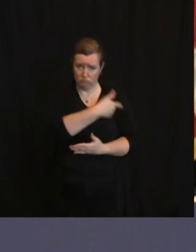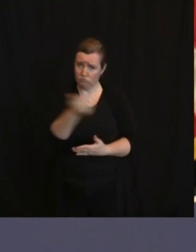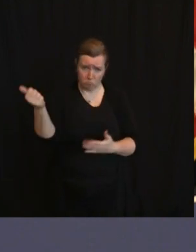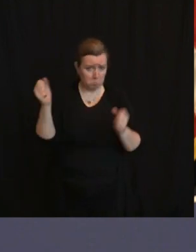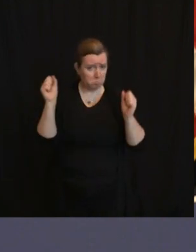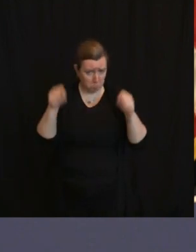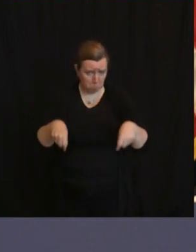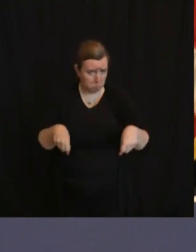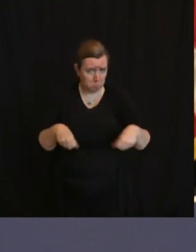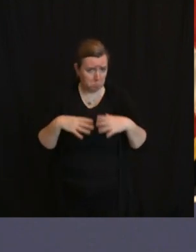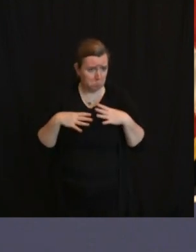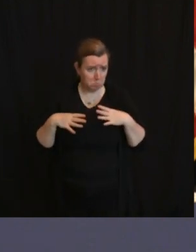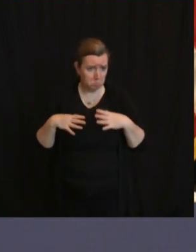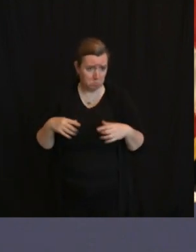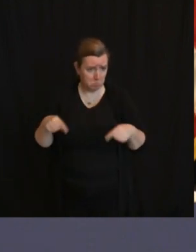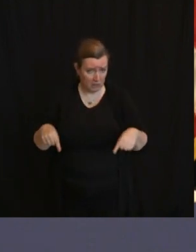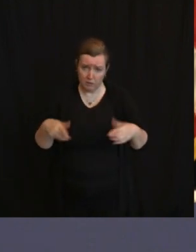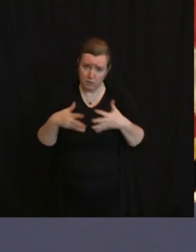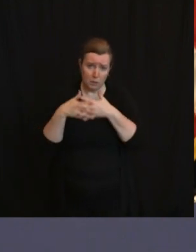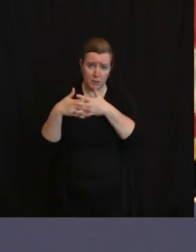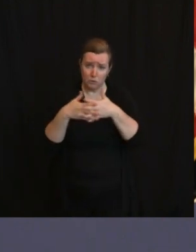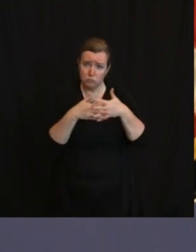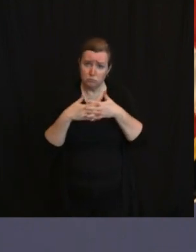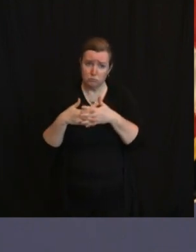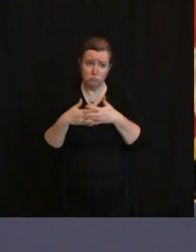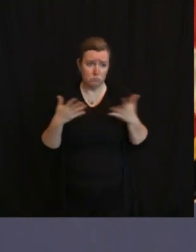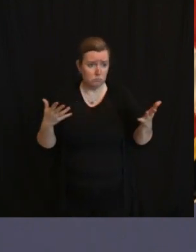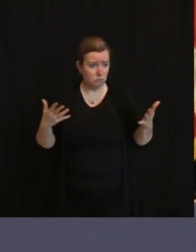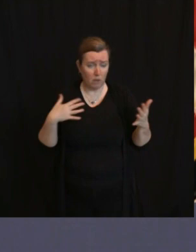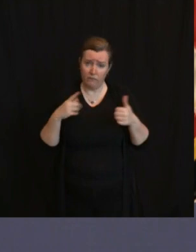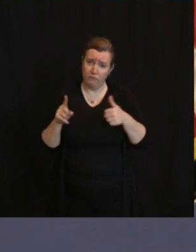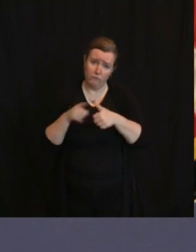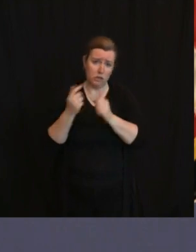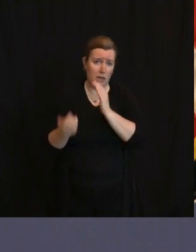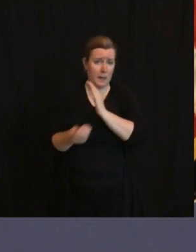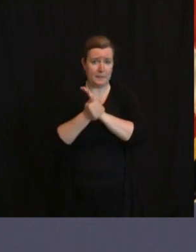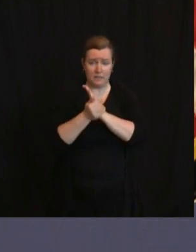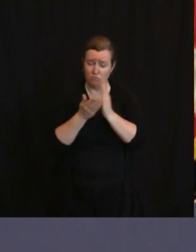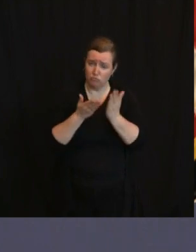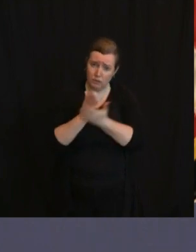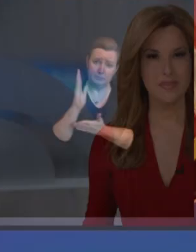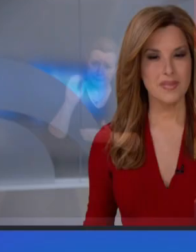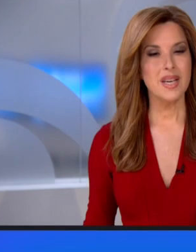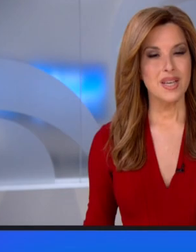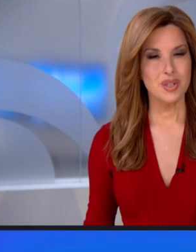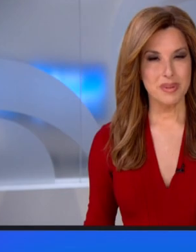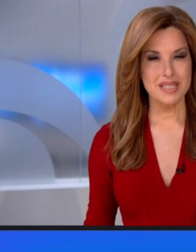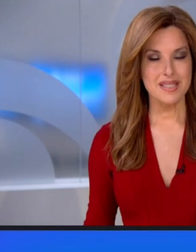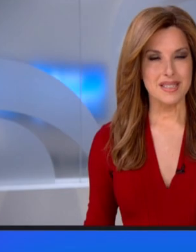AND I WOULD JUST SAY, LISTEN, ON THE PROTESTERS, I DON'T BEGRUDGE ANYONE'S RIGHT TO PROTEST.